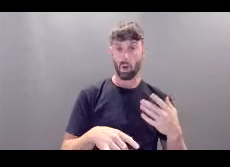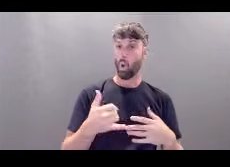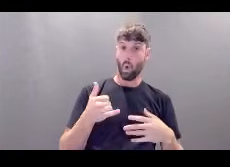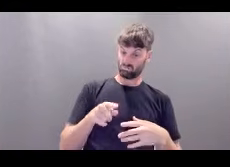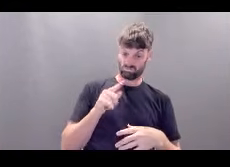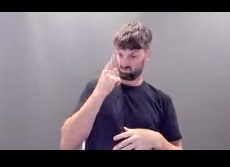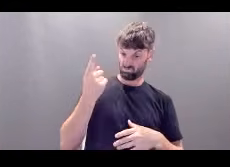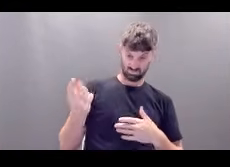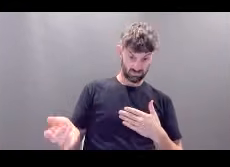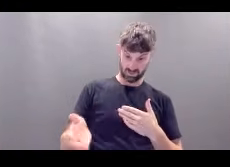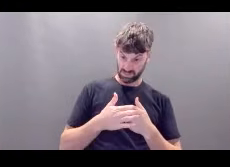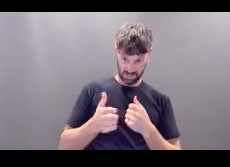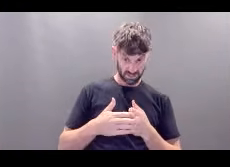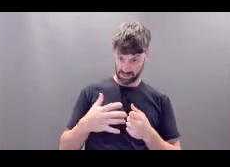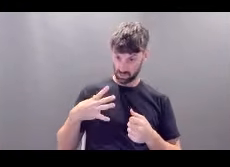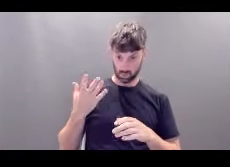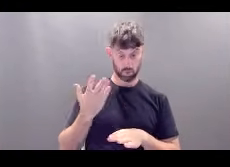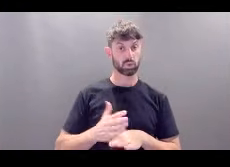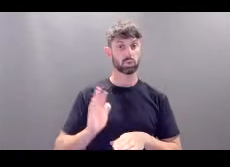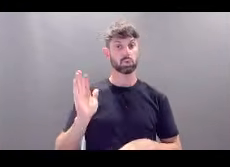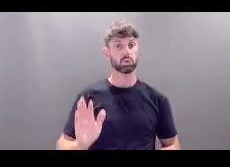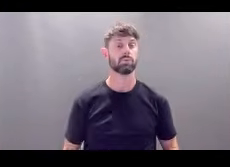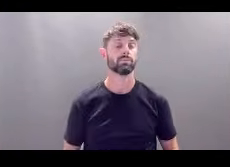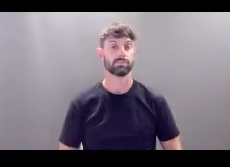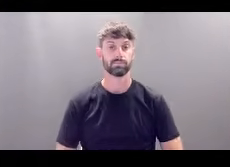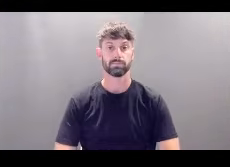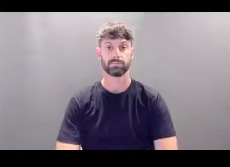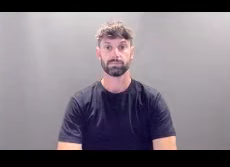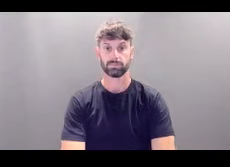We can include some funding for replacement